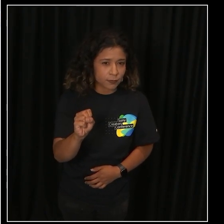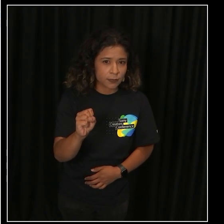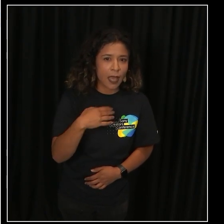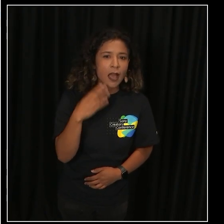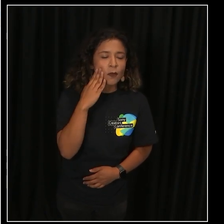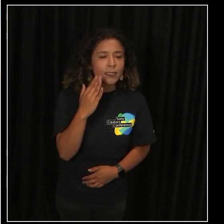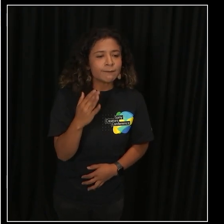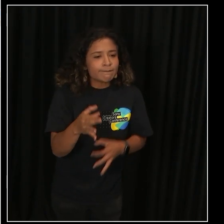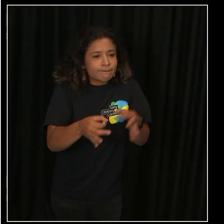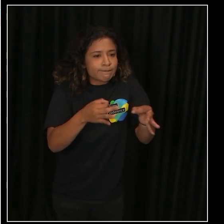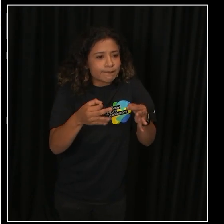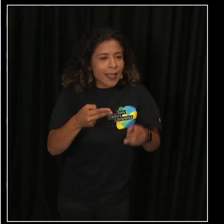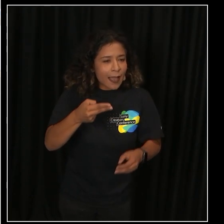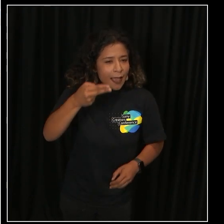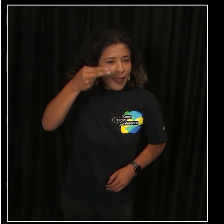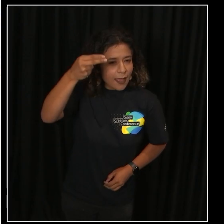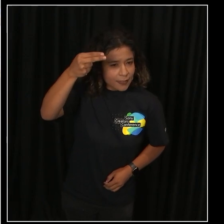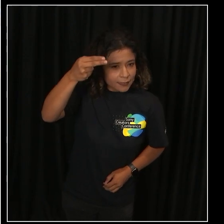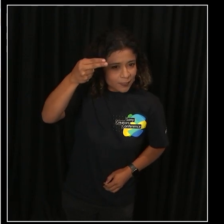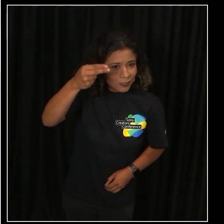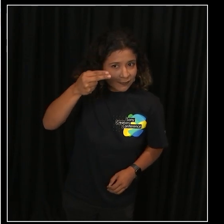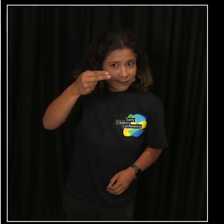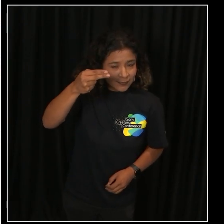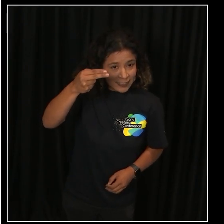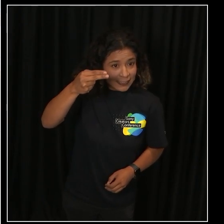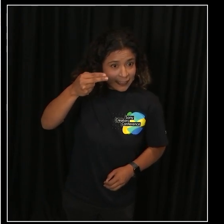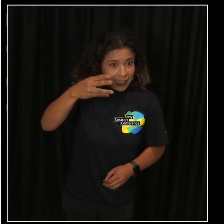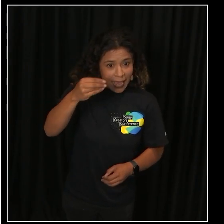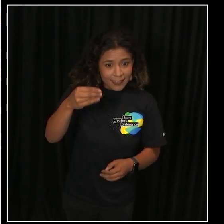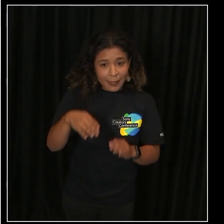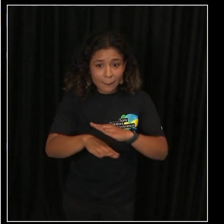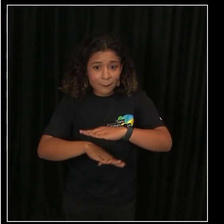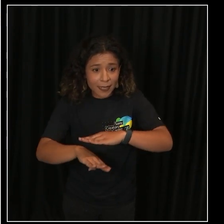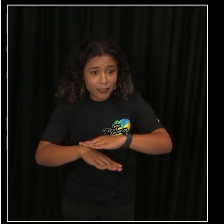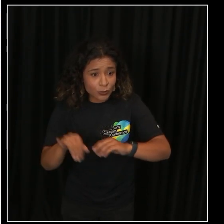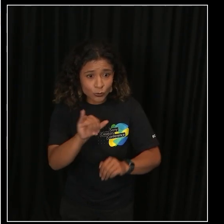from basics to high level implementation overview,